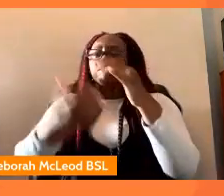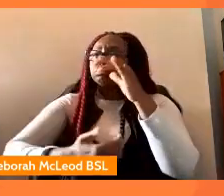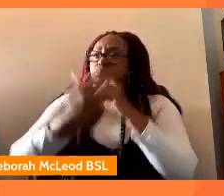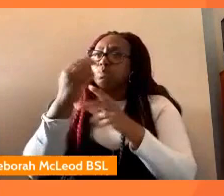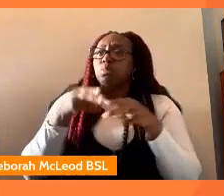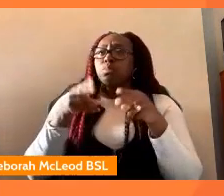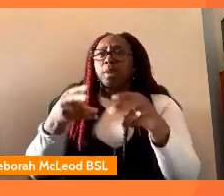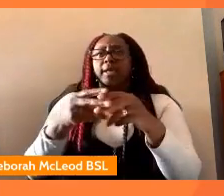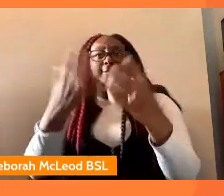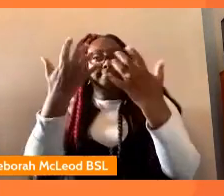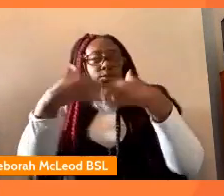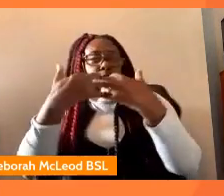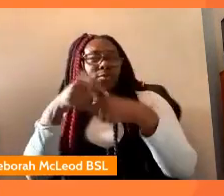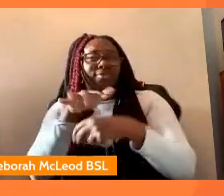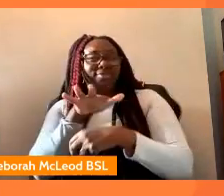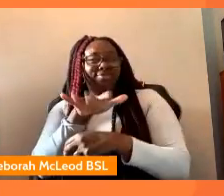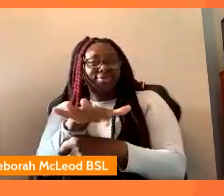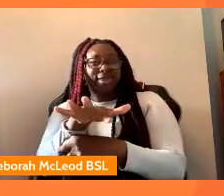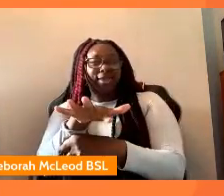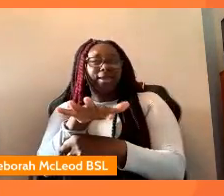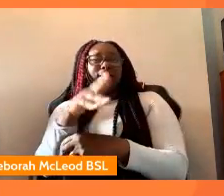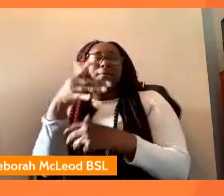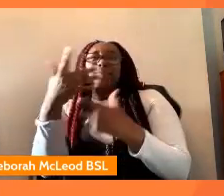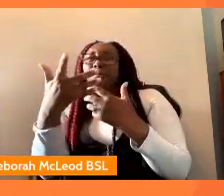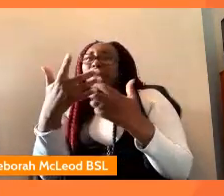The technologies are there, but not necessarily the scale, the stability or